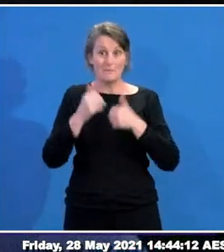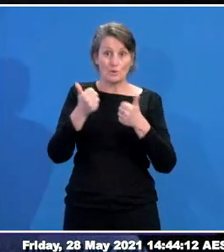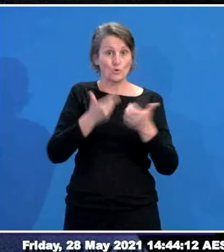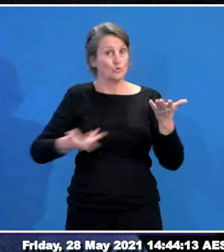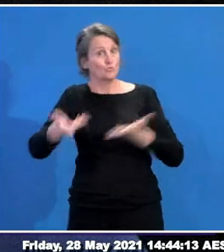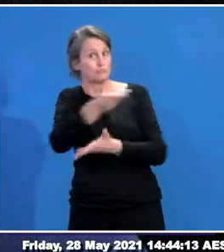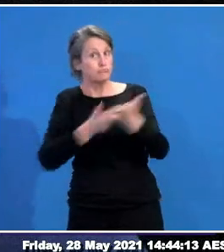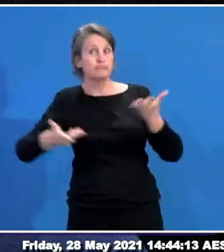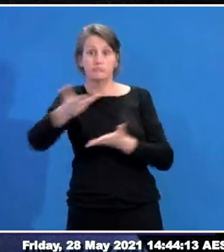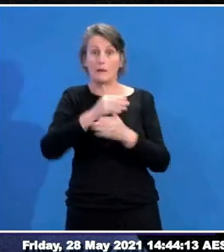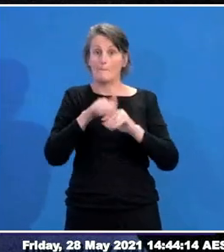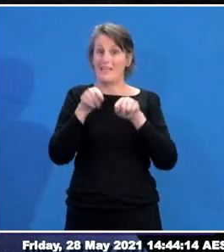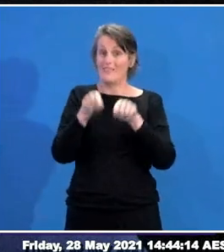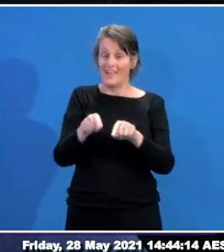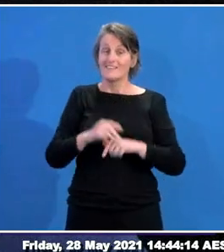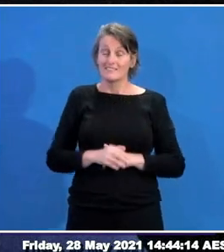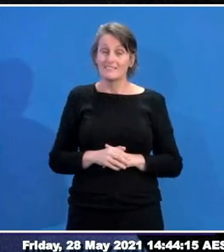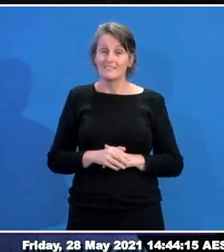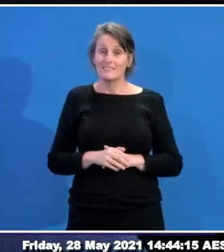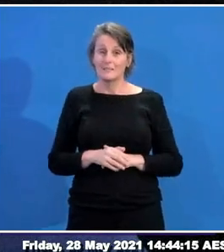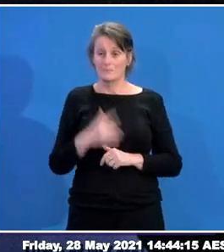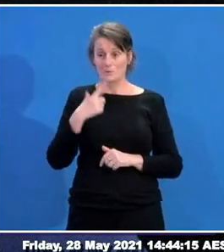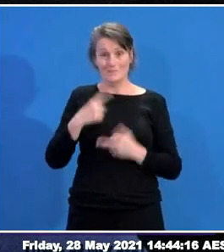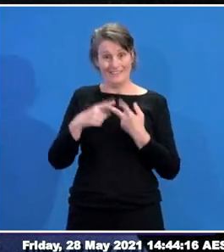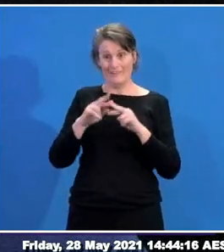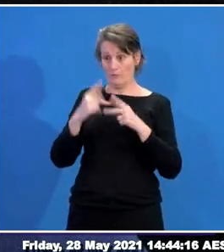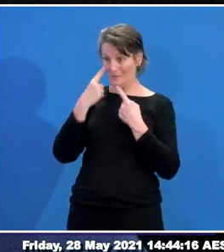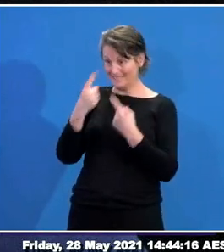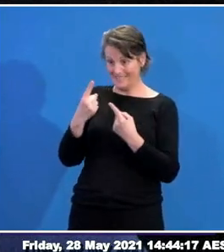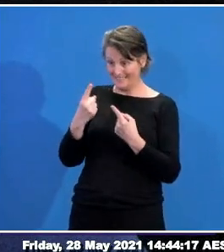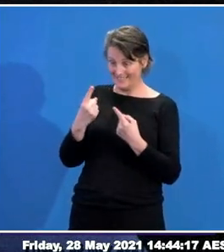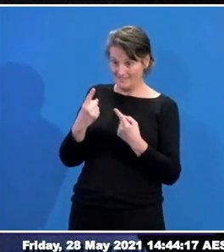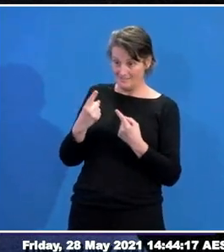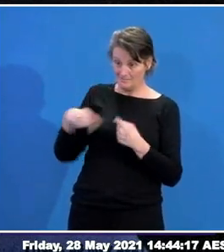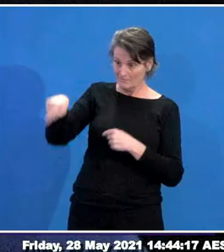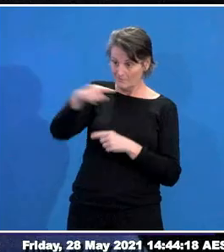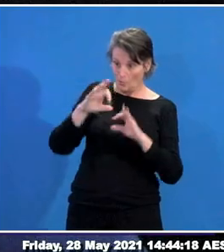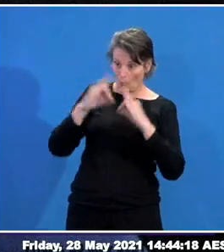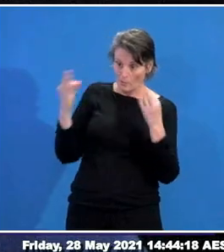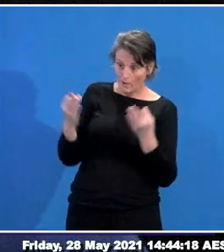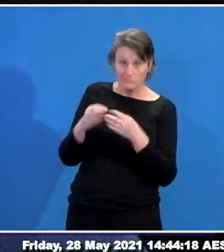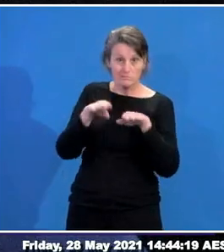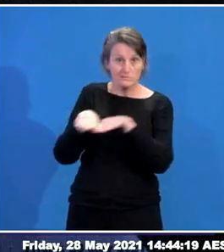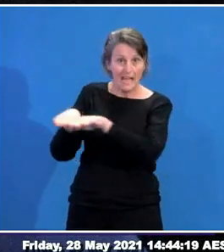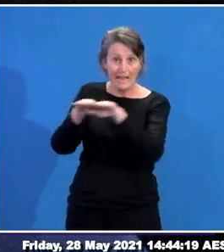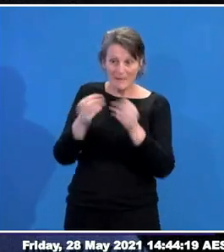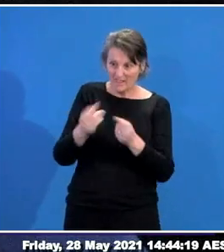to deal with issues where the lack of diverse experience on boards has a range